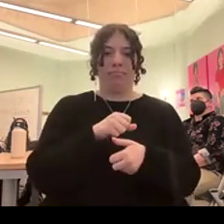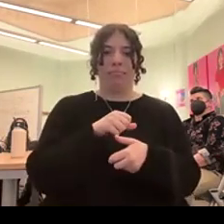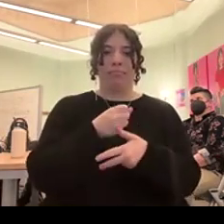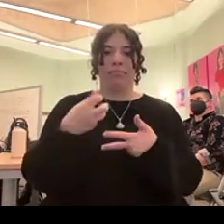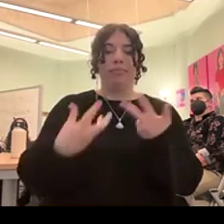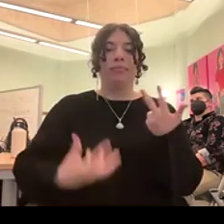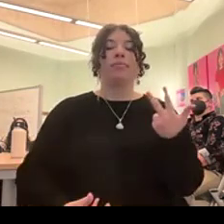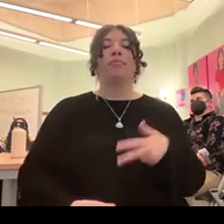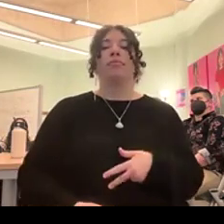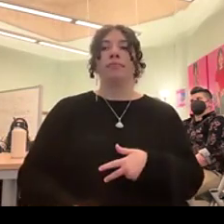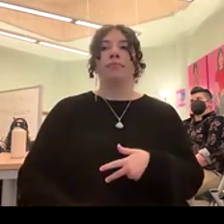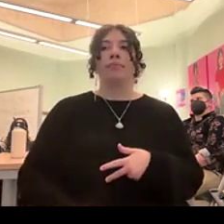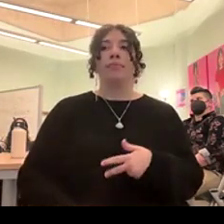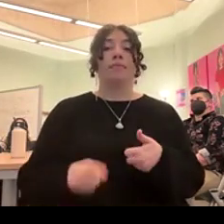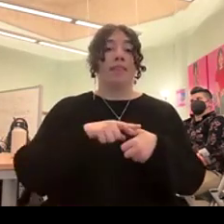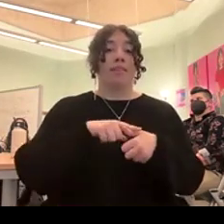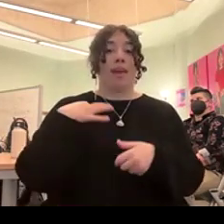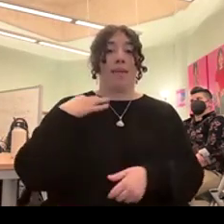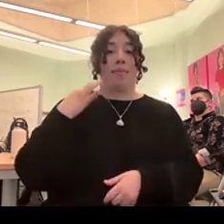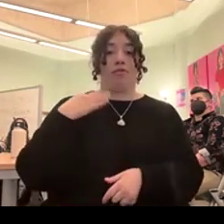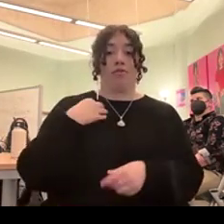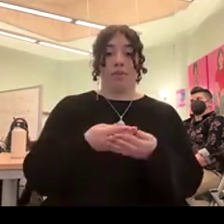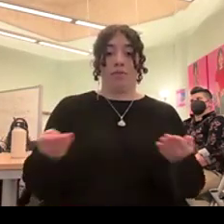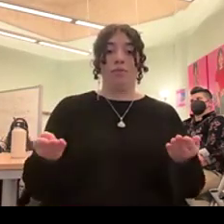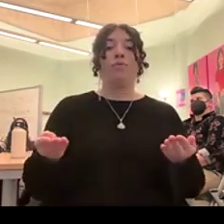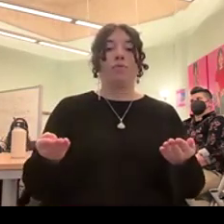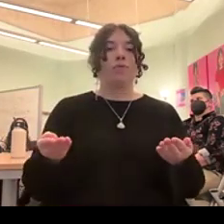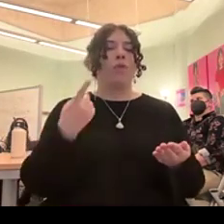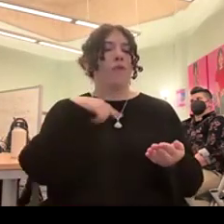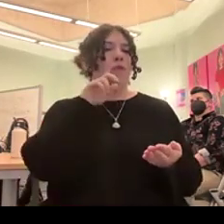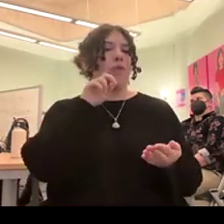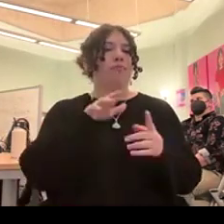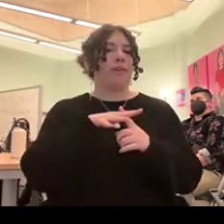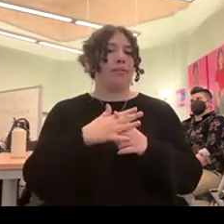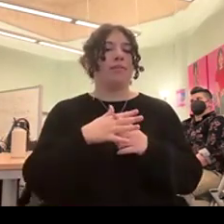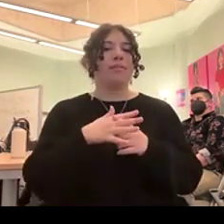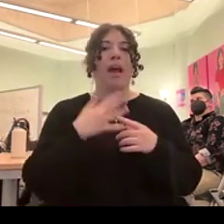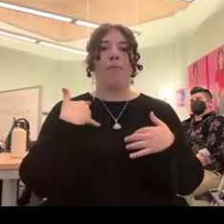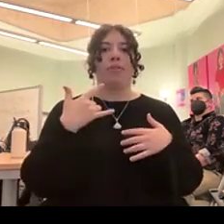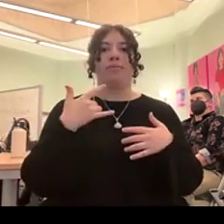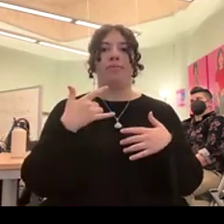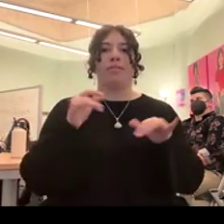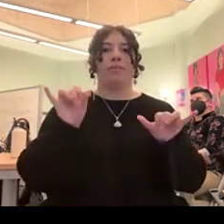I guess I'll go through all three kind of briefly. But basically, in application materials, so for